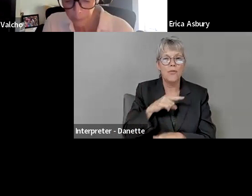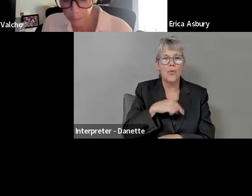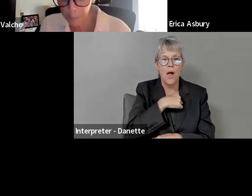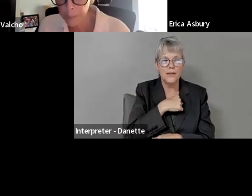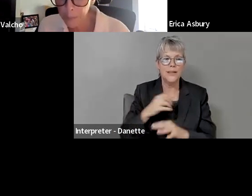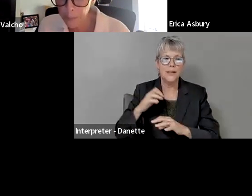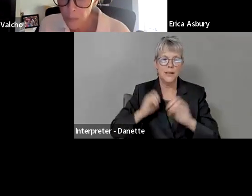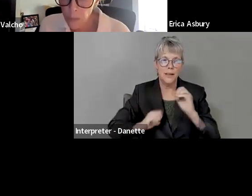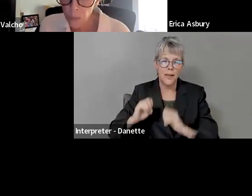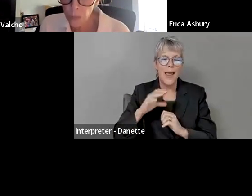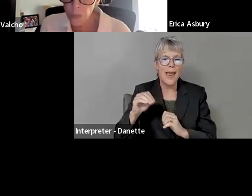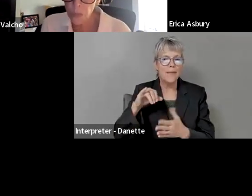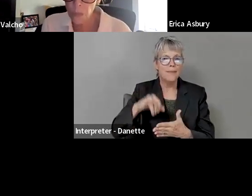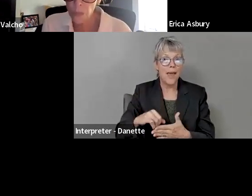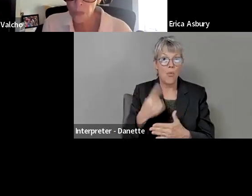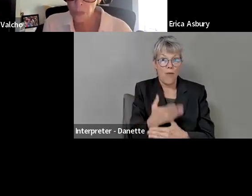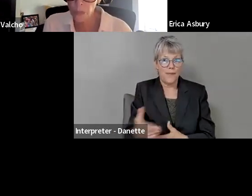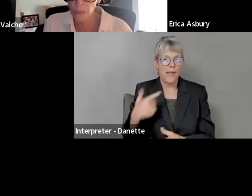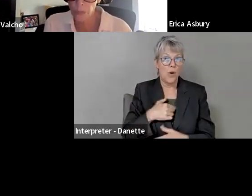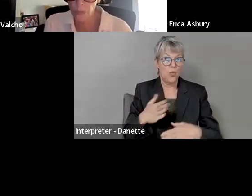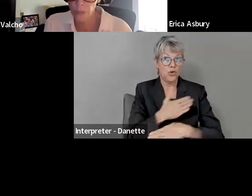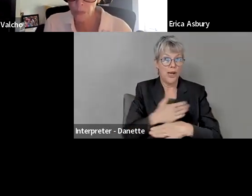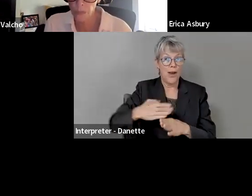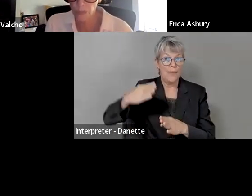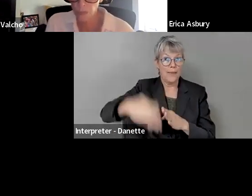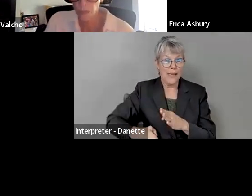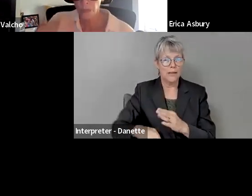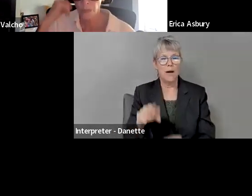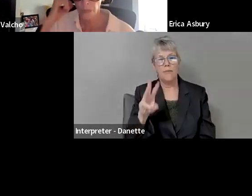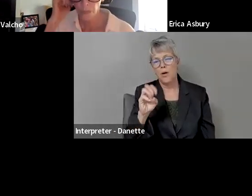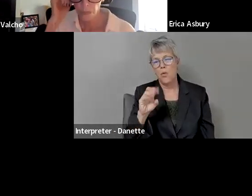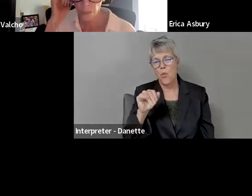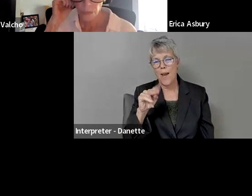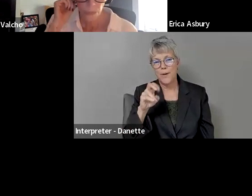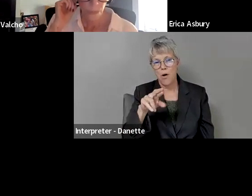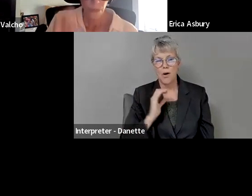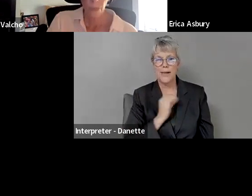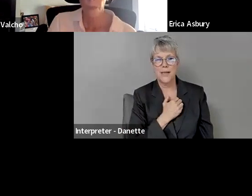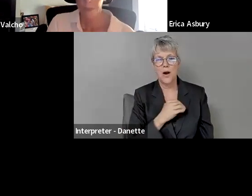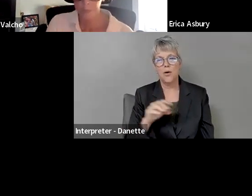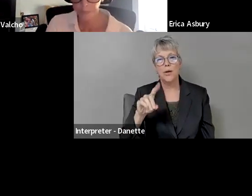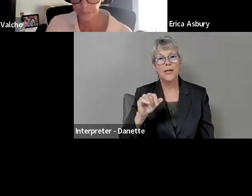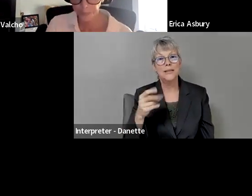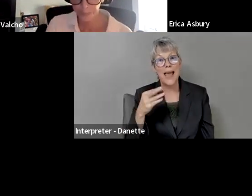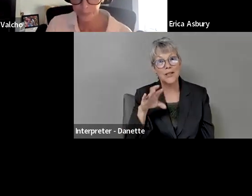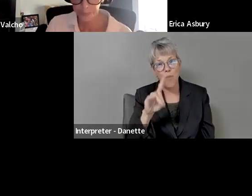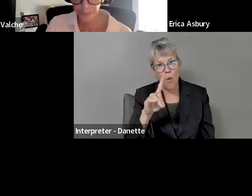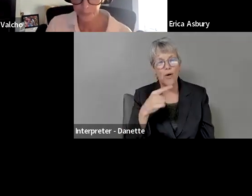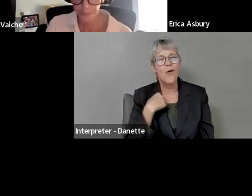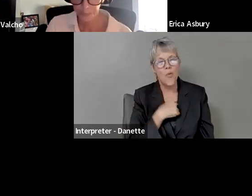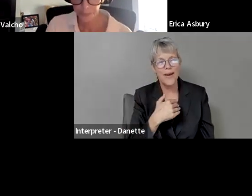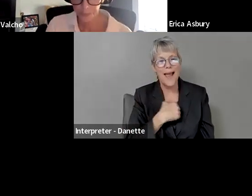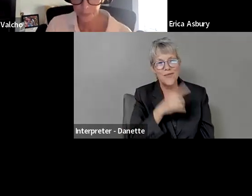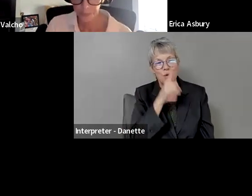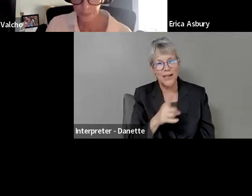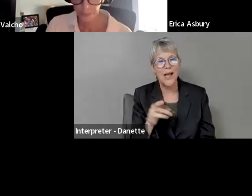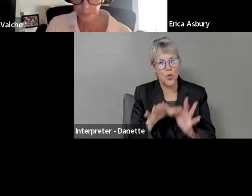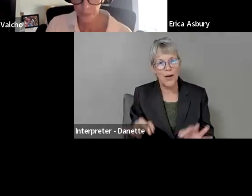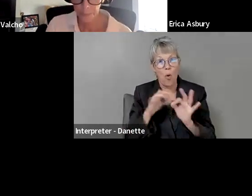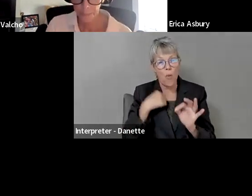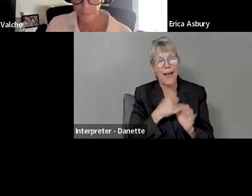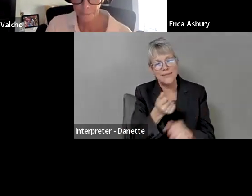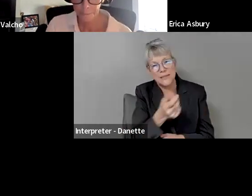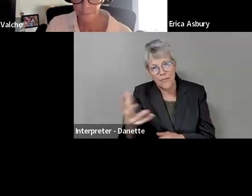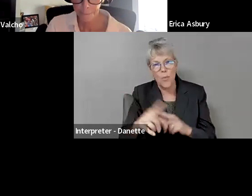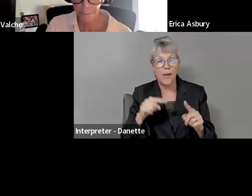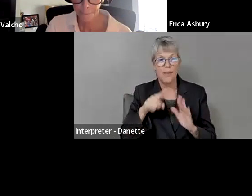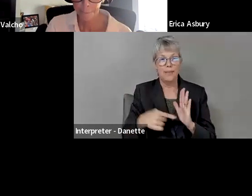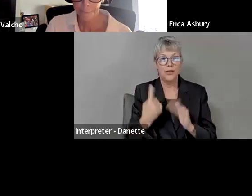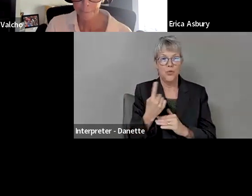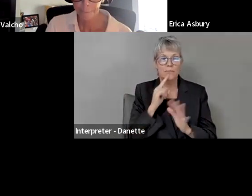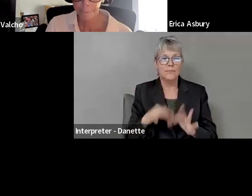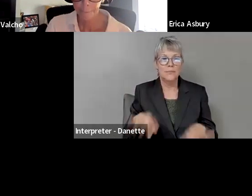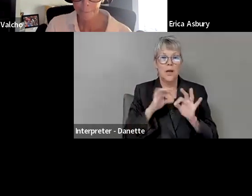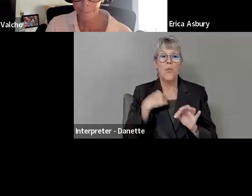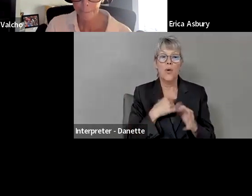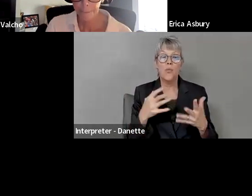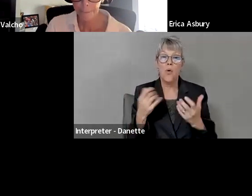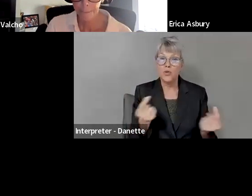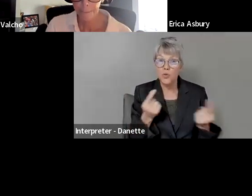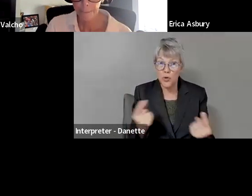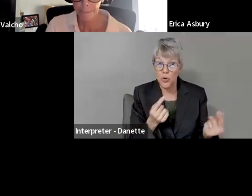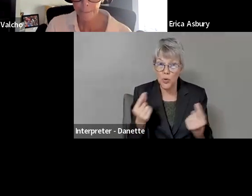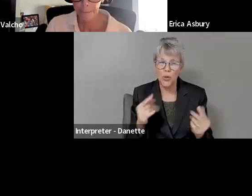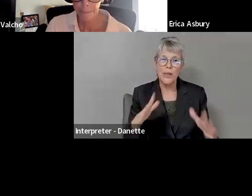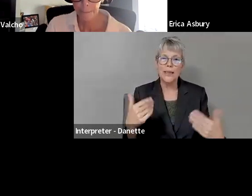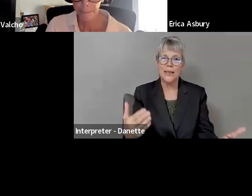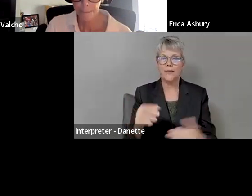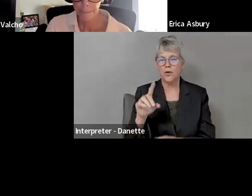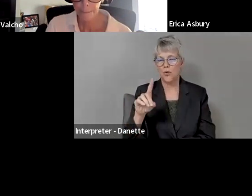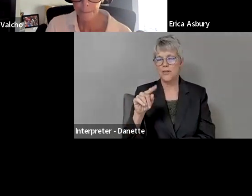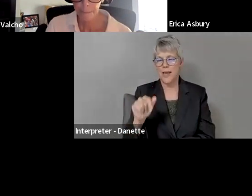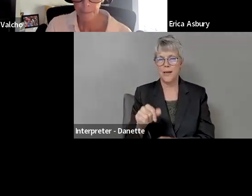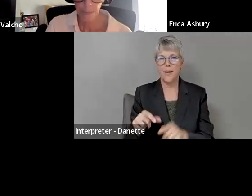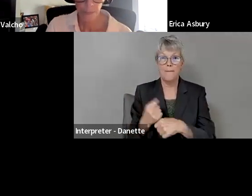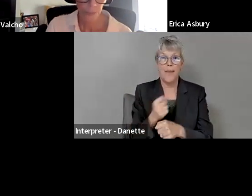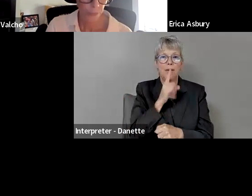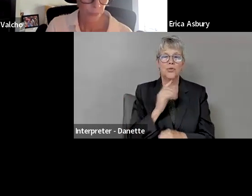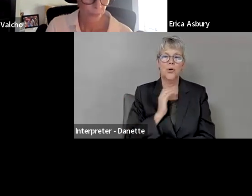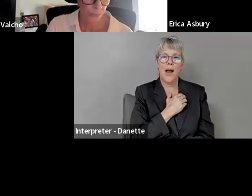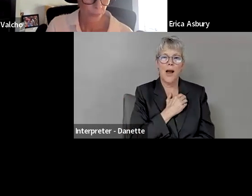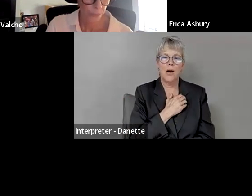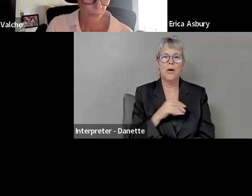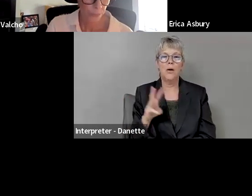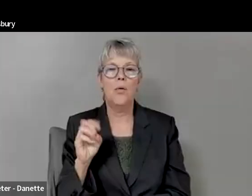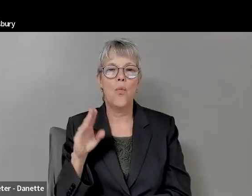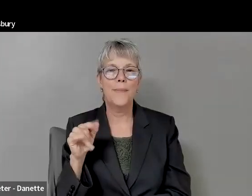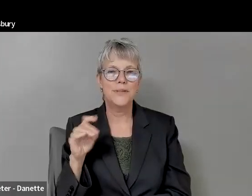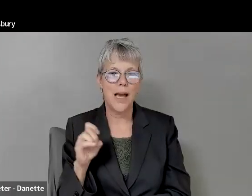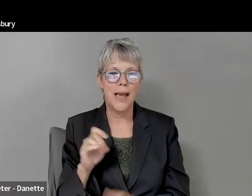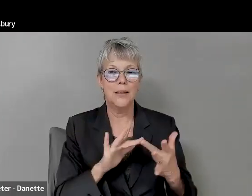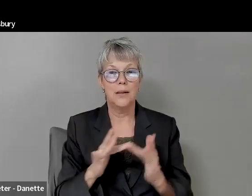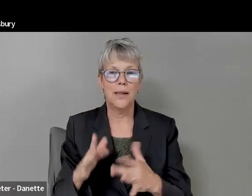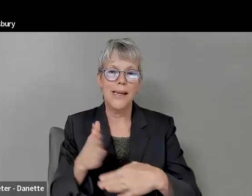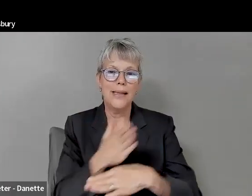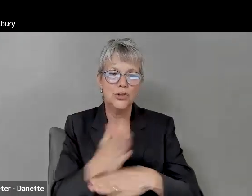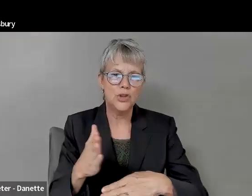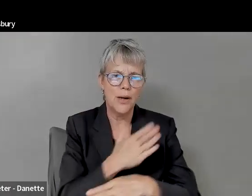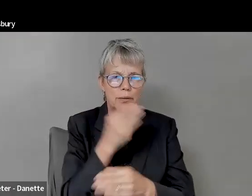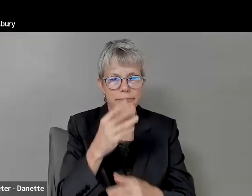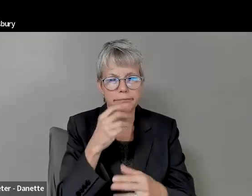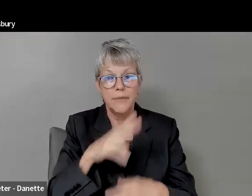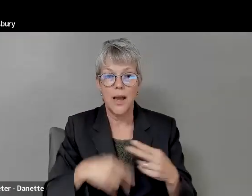Kelly Crosbie (she/her): So one of the things we're going to share at the end of Today's Webinar is our dashboard, one of our many dashboard. But this is a really critical one for us right now, and one of the things we want to be able to do in these webinars is to bring you data, but also make sure our website is sharing data with everyone about items that are really critical for our system,